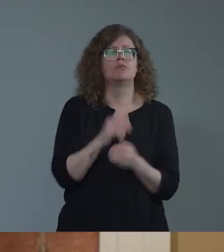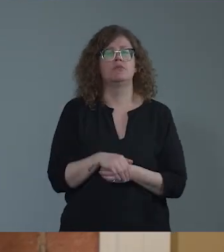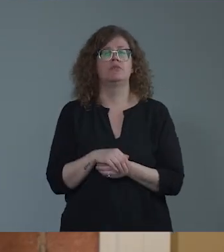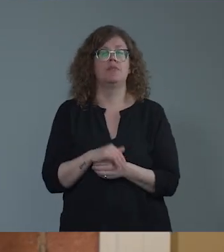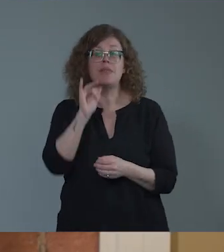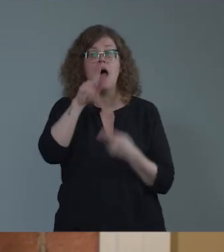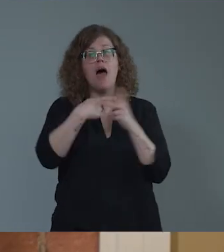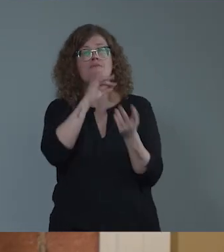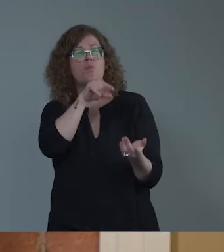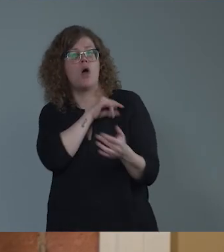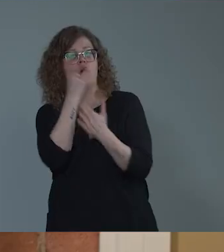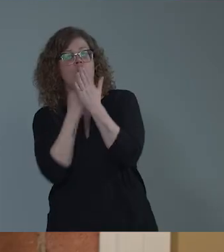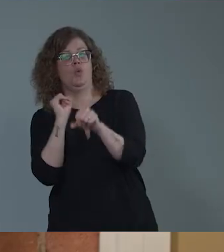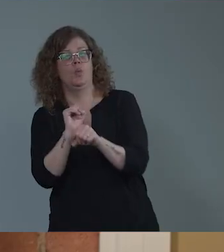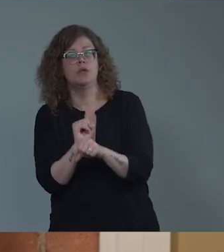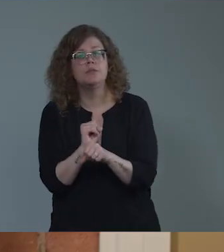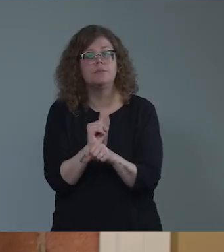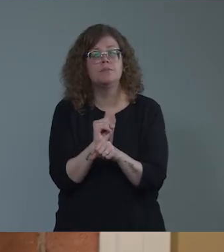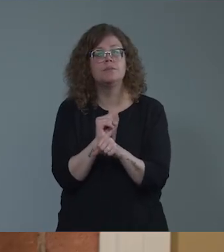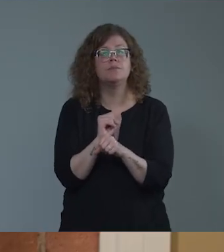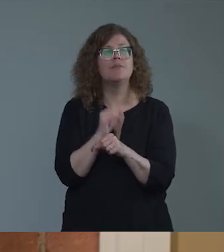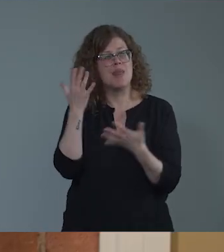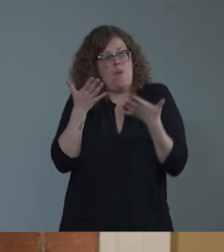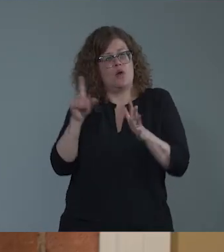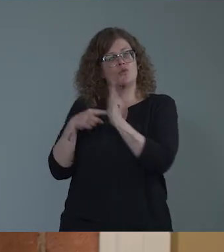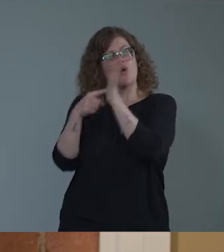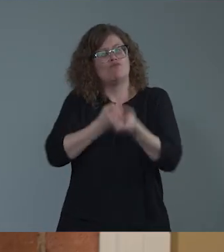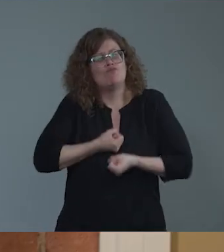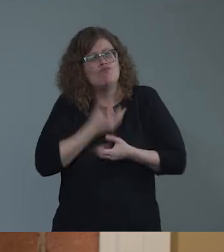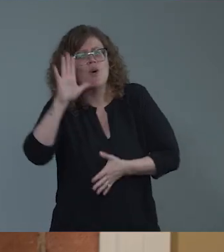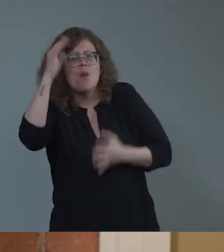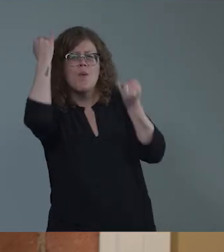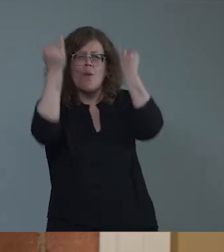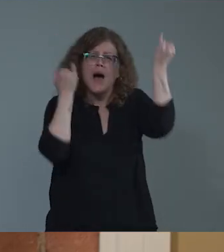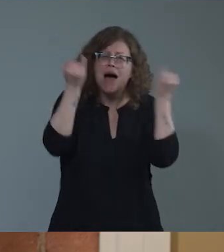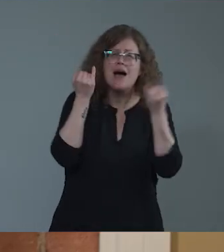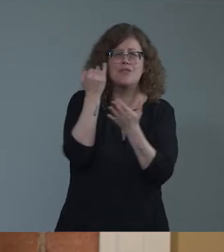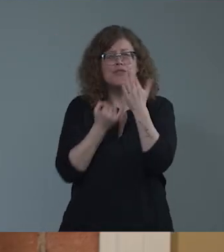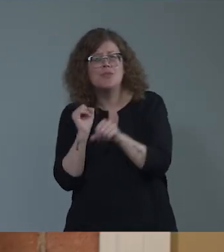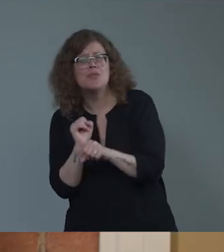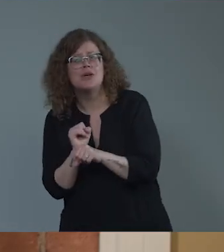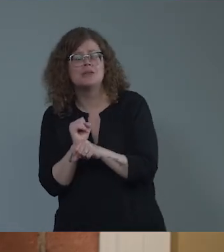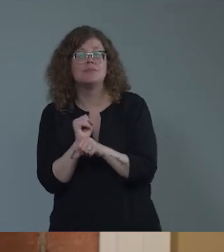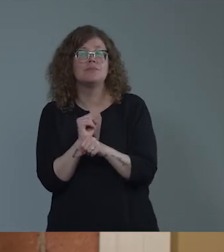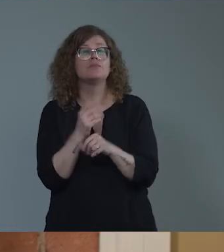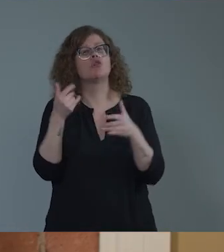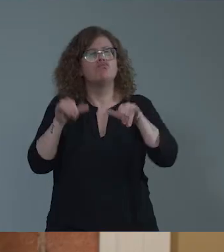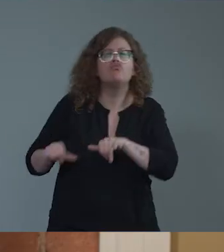realm would be to do an uneven number of selection panel members, say 5 to 7, which is usually an equal number